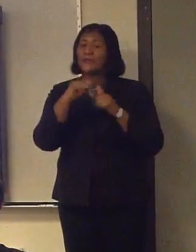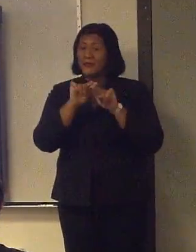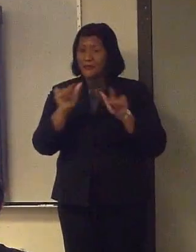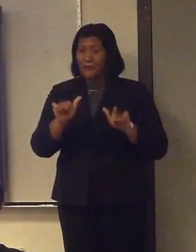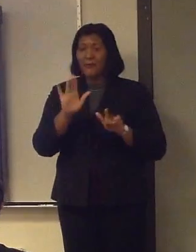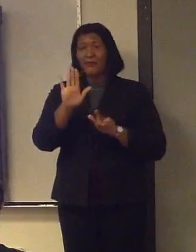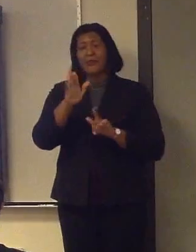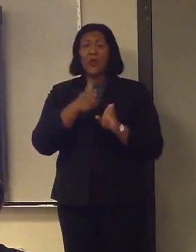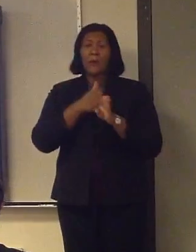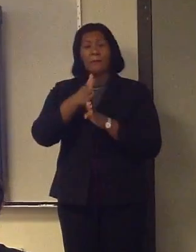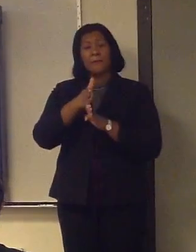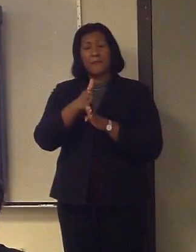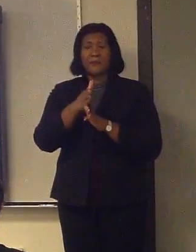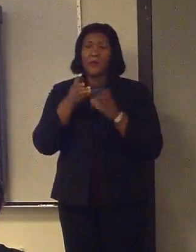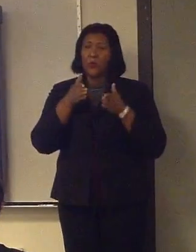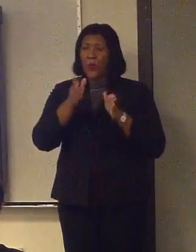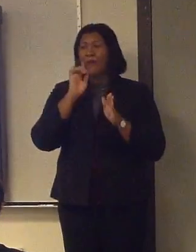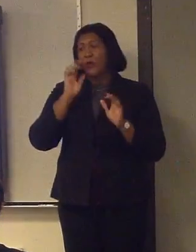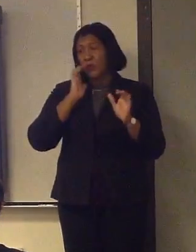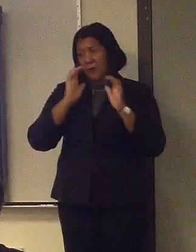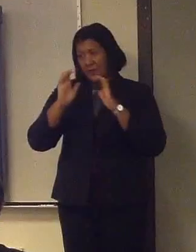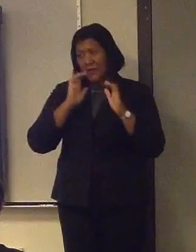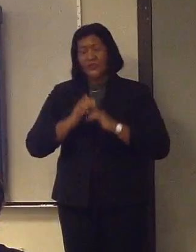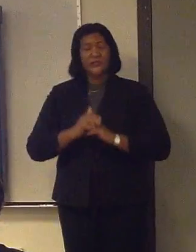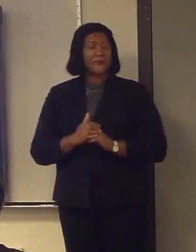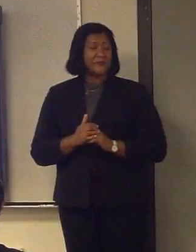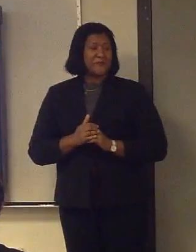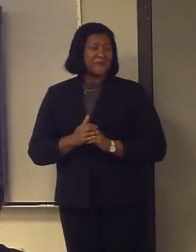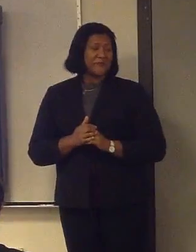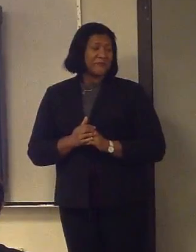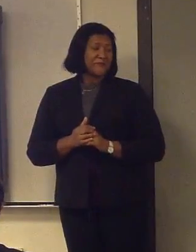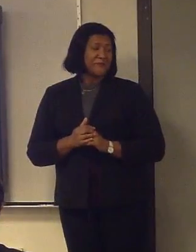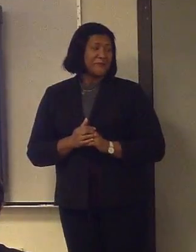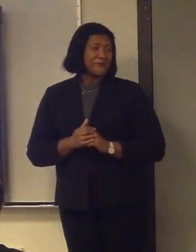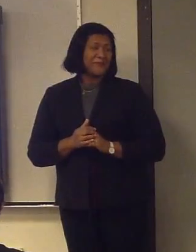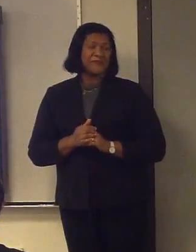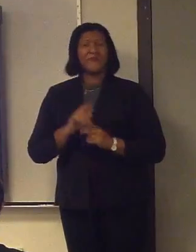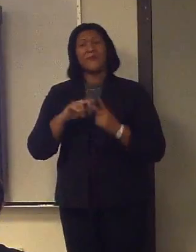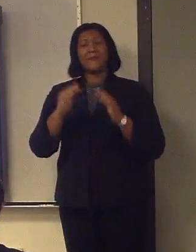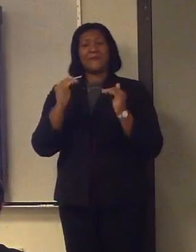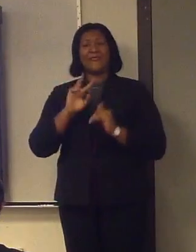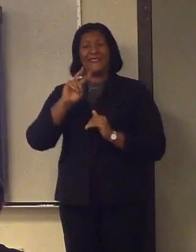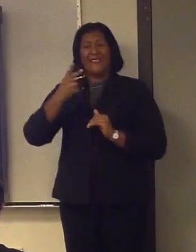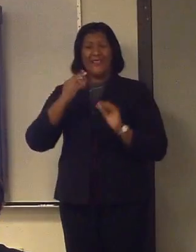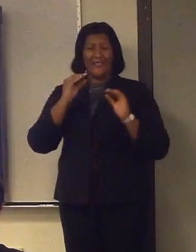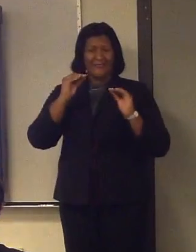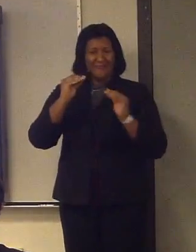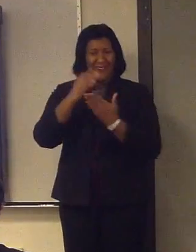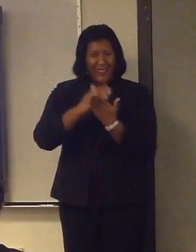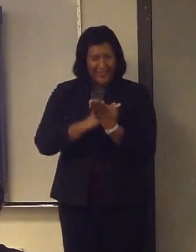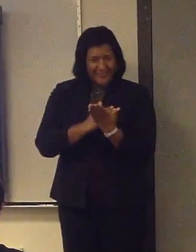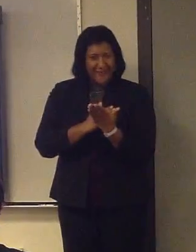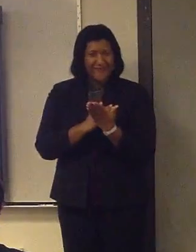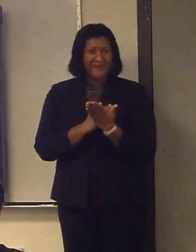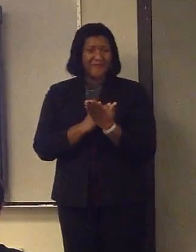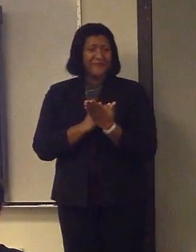their main means of communication. So lesson number two is that these three types